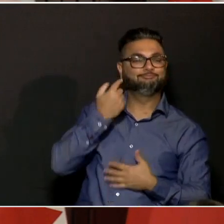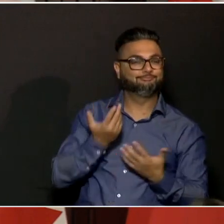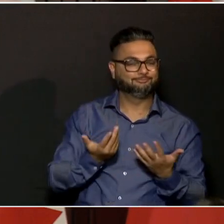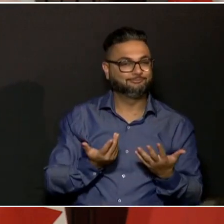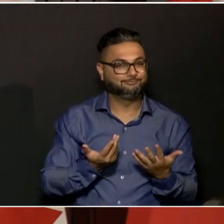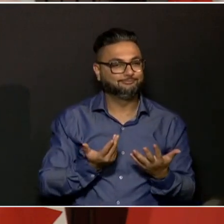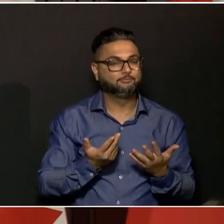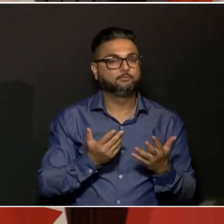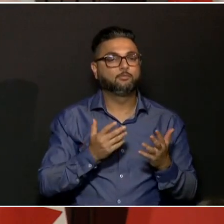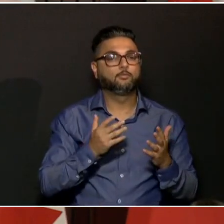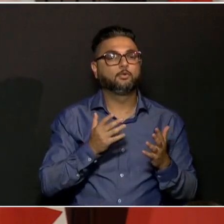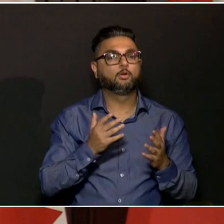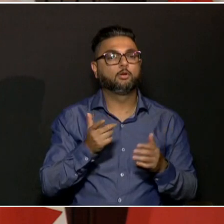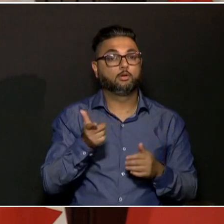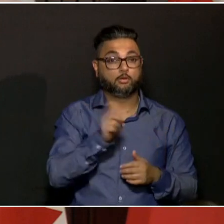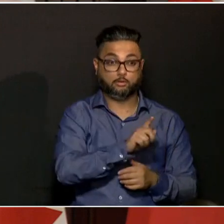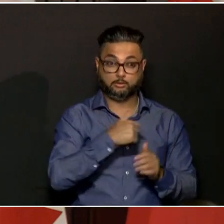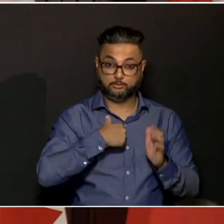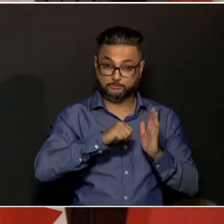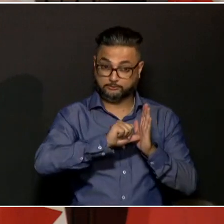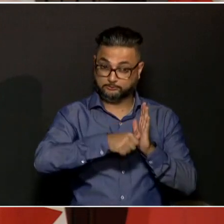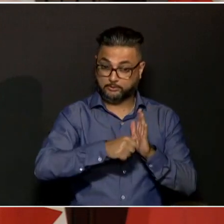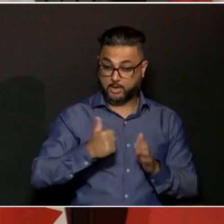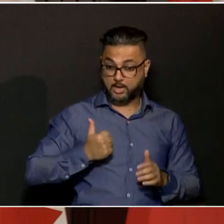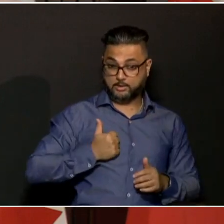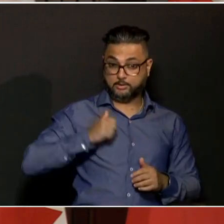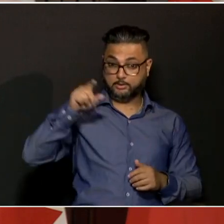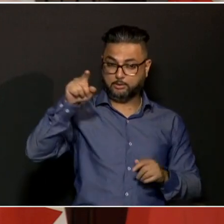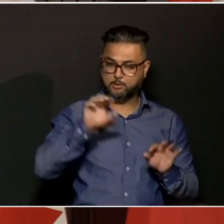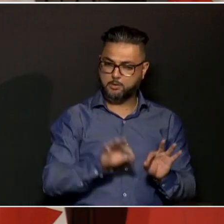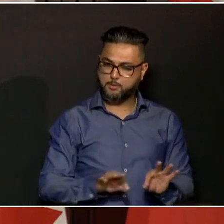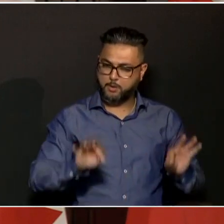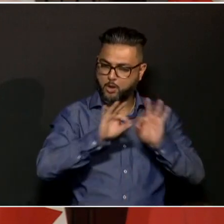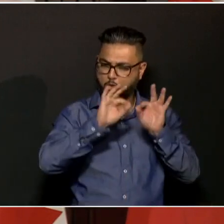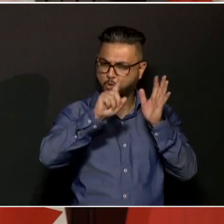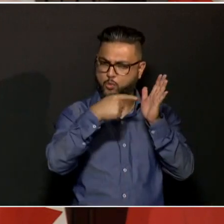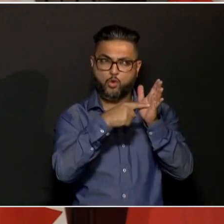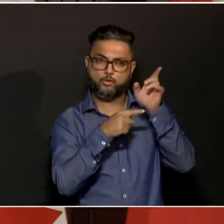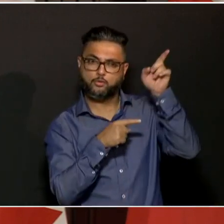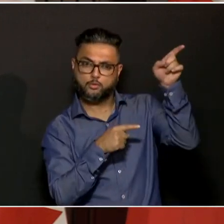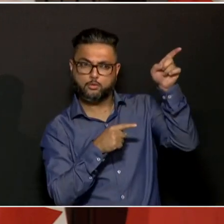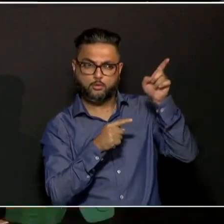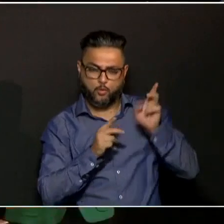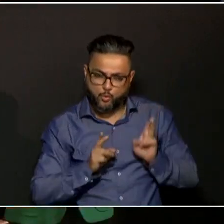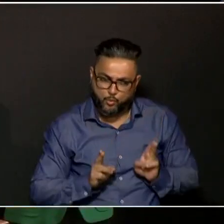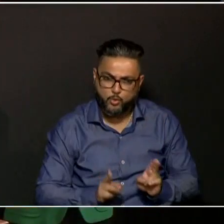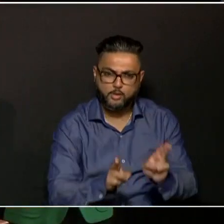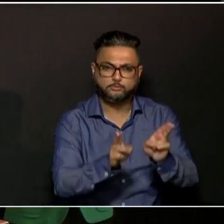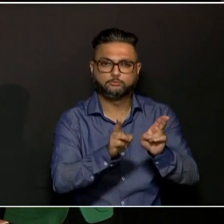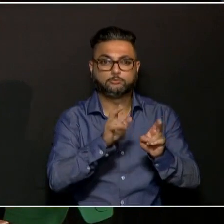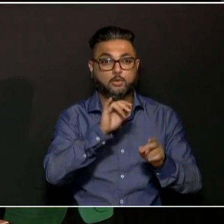someone has symptoms and they could go to the next step which is a nasal swab but I want to